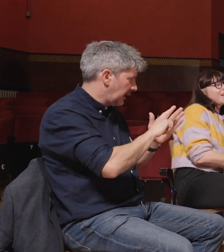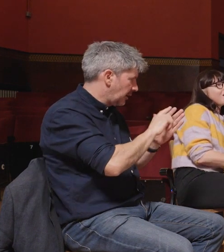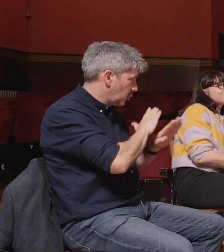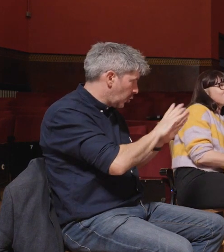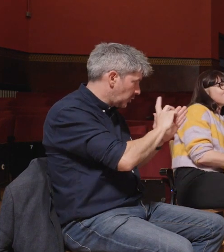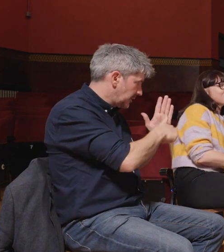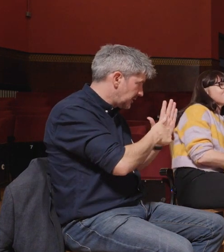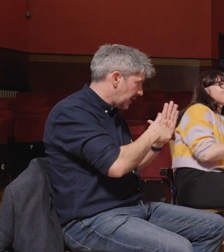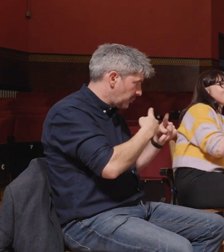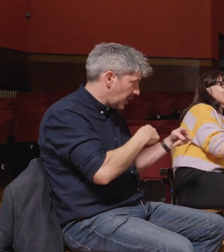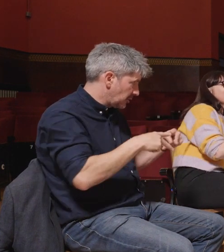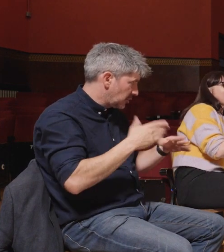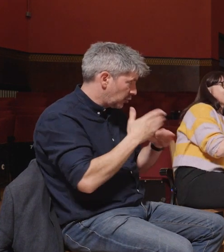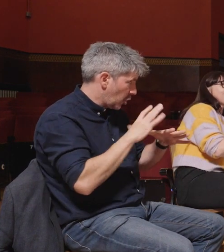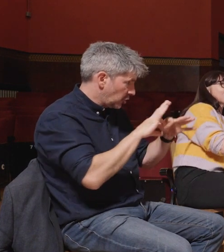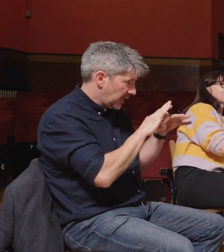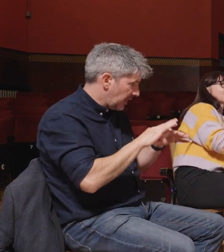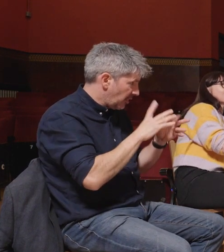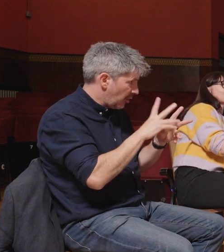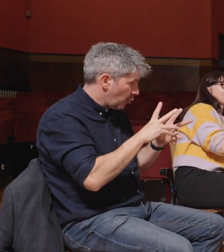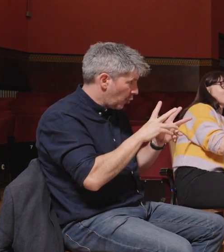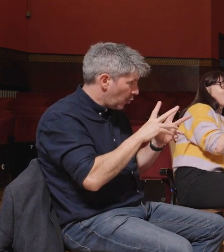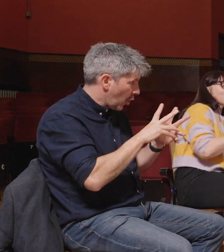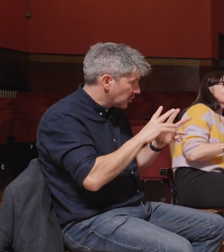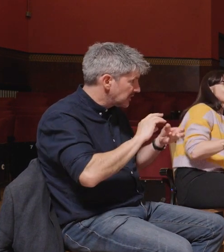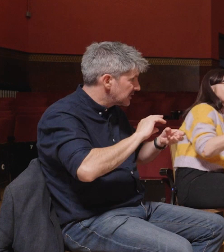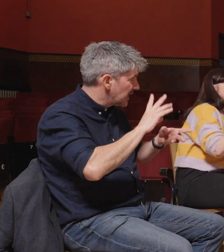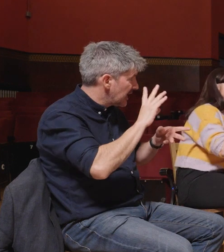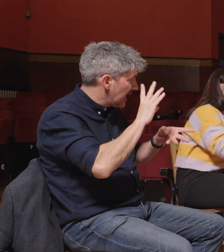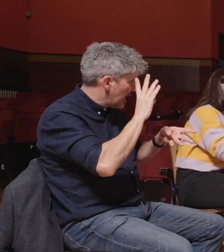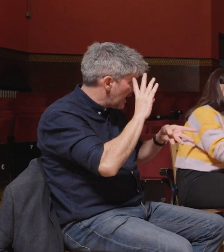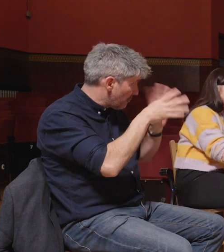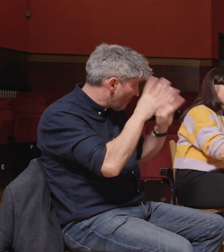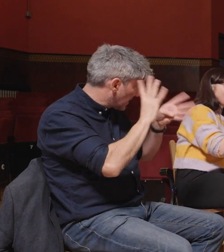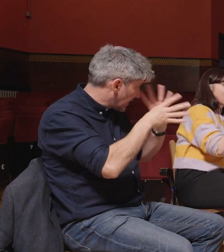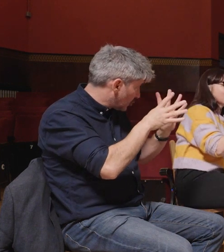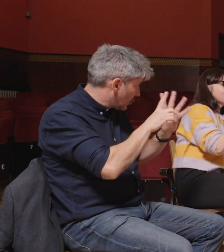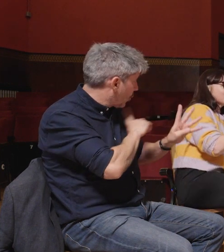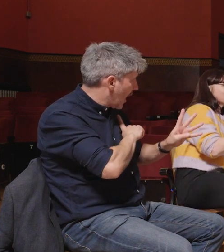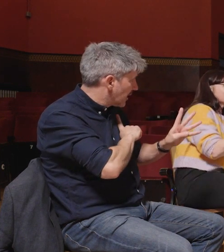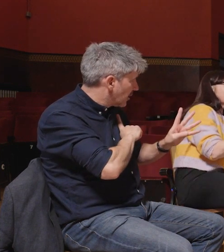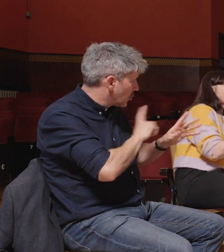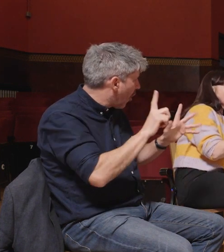And so I think you've made a very important distinction there, I wouldn't want to send us down a path where deaf and disabled artists